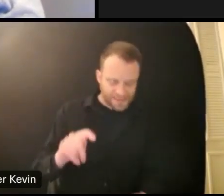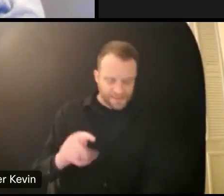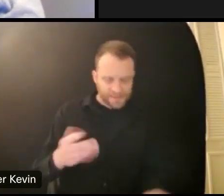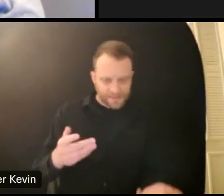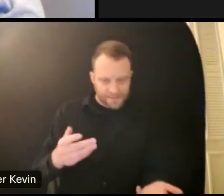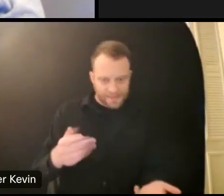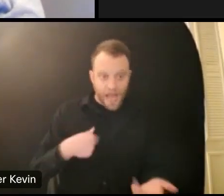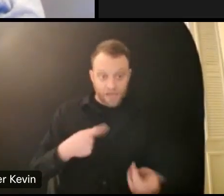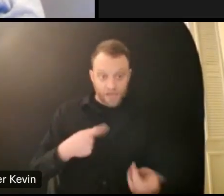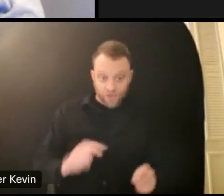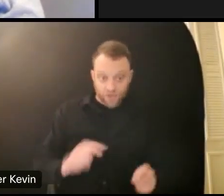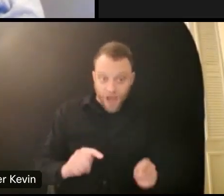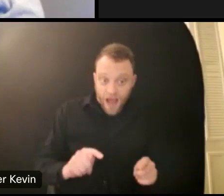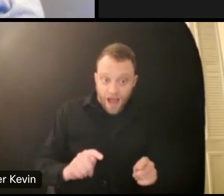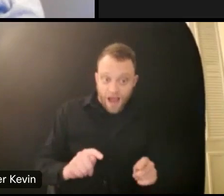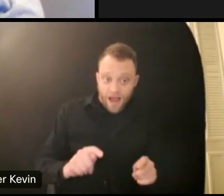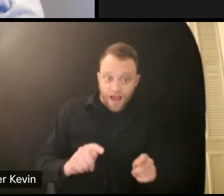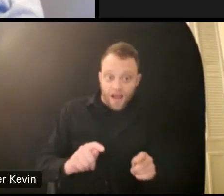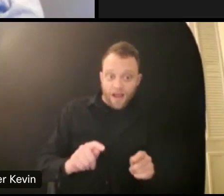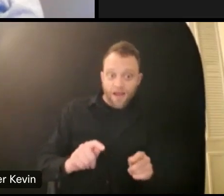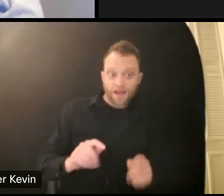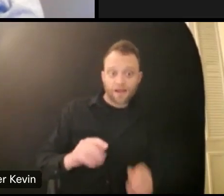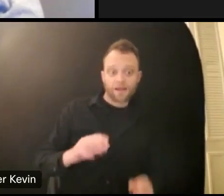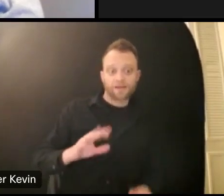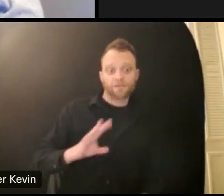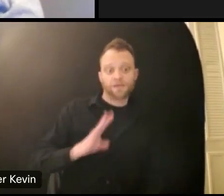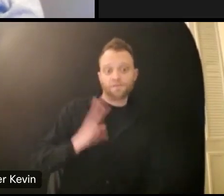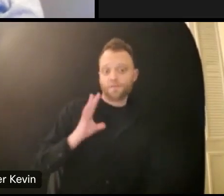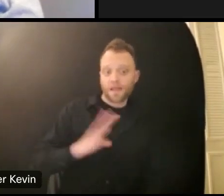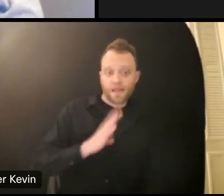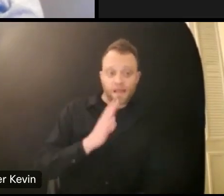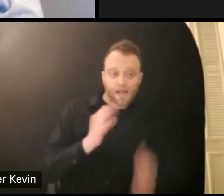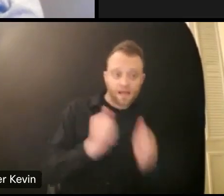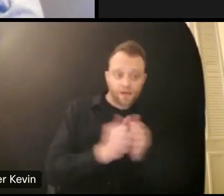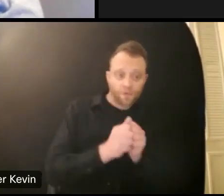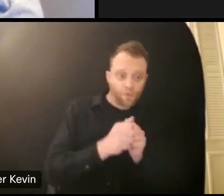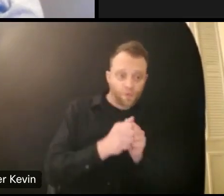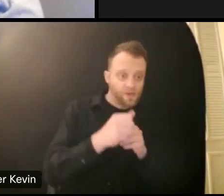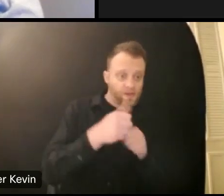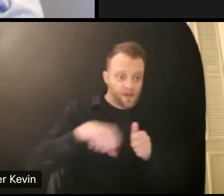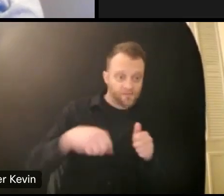because you know these are my neighbors. They are people who in some cases I represent, you know,